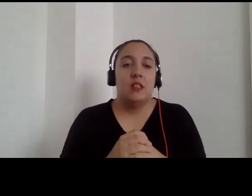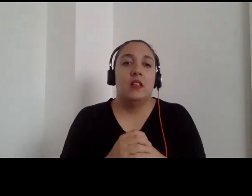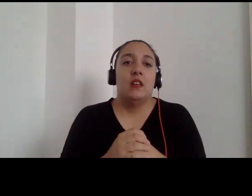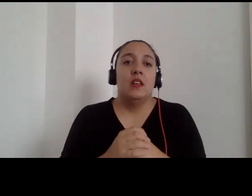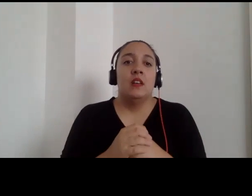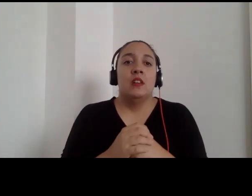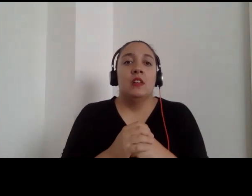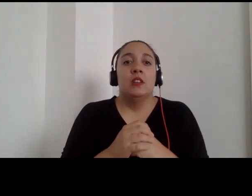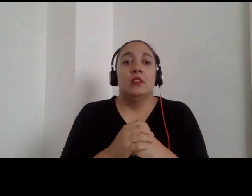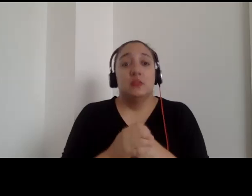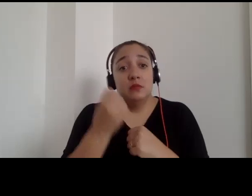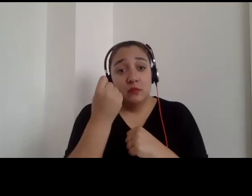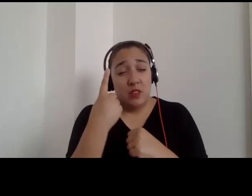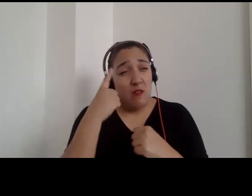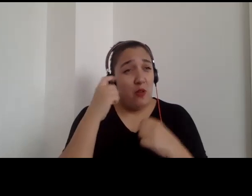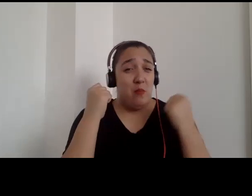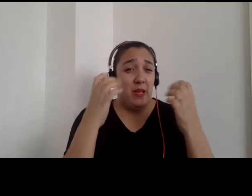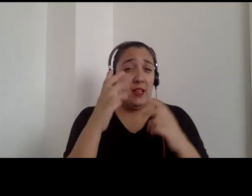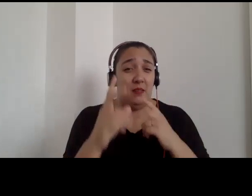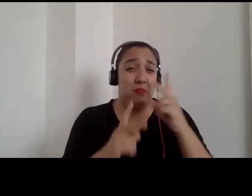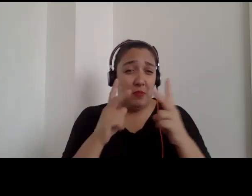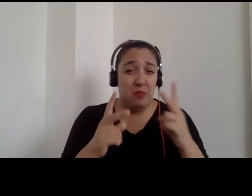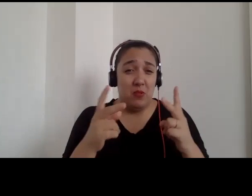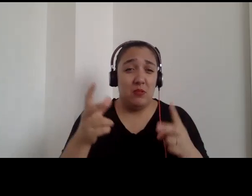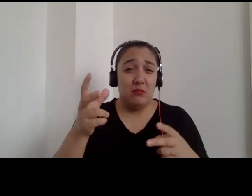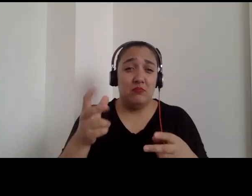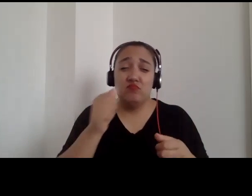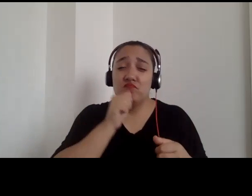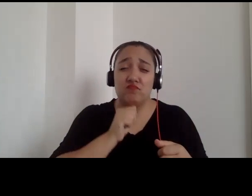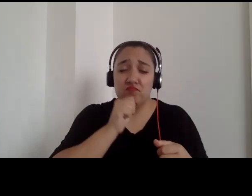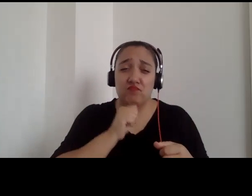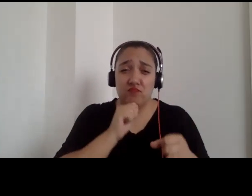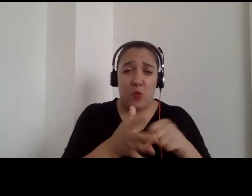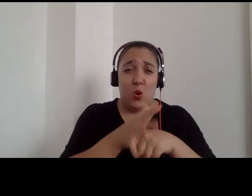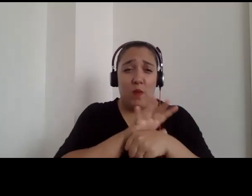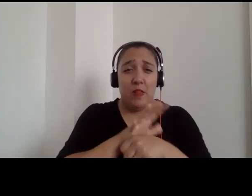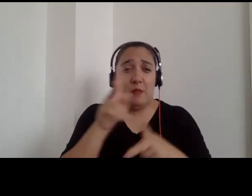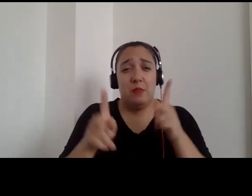people the conditions under which we're making dance that has changed so people are still making but, you know, now